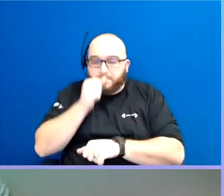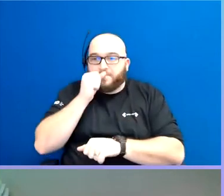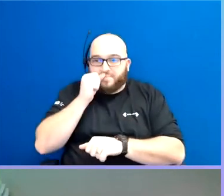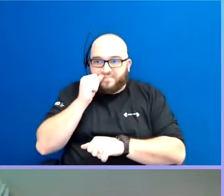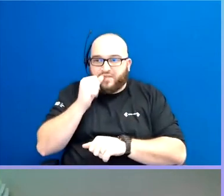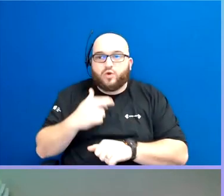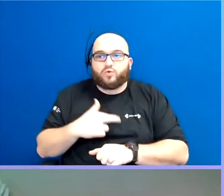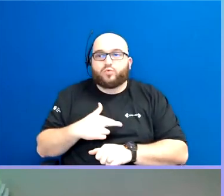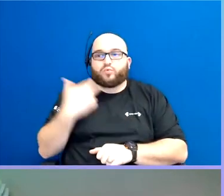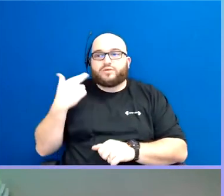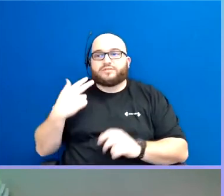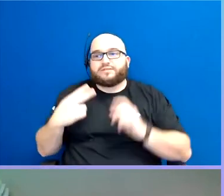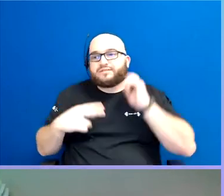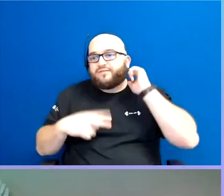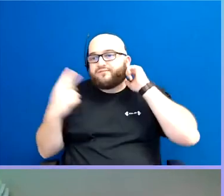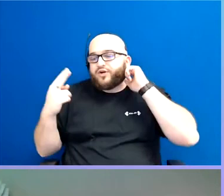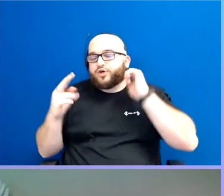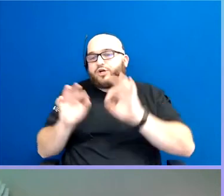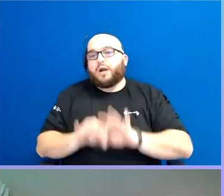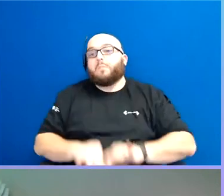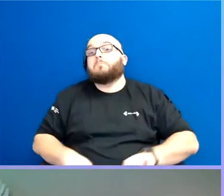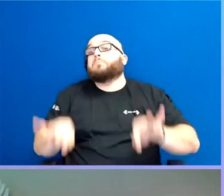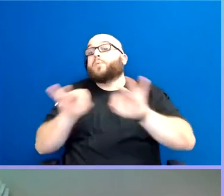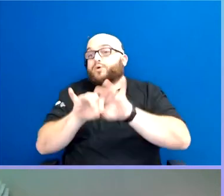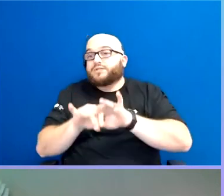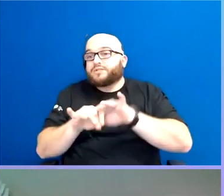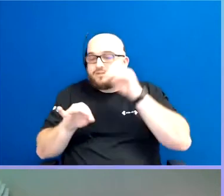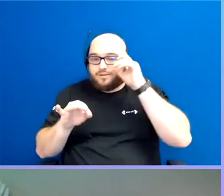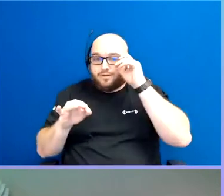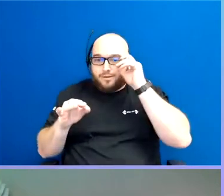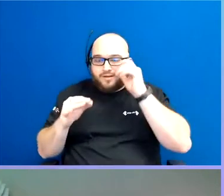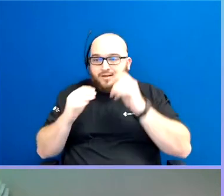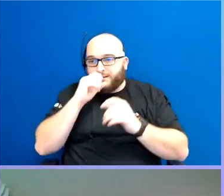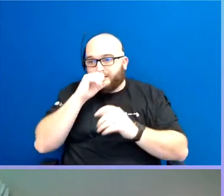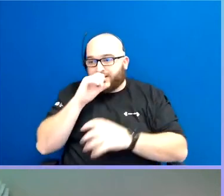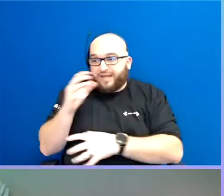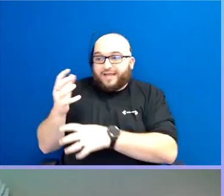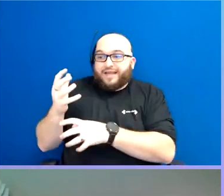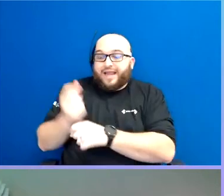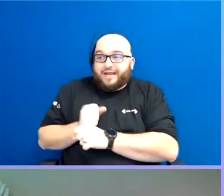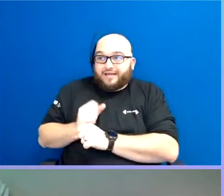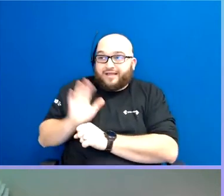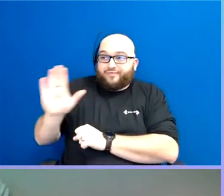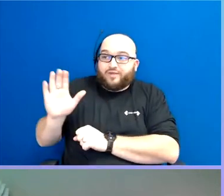very important. And gaining them